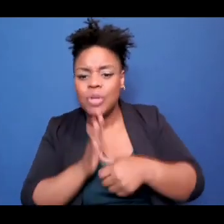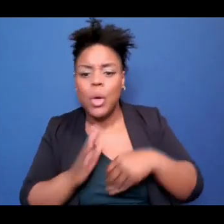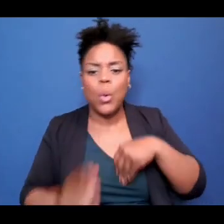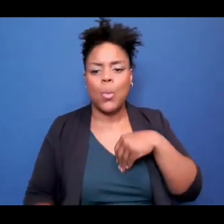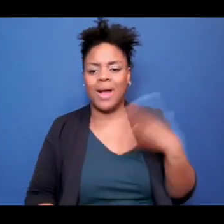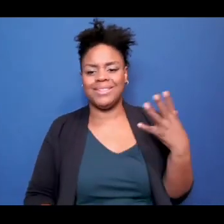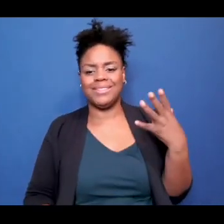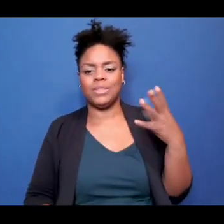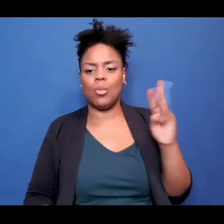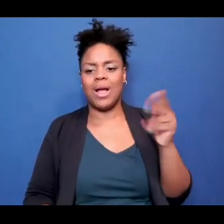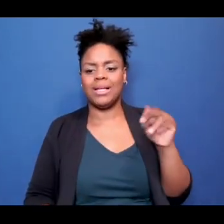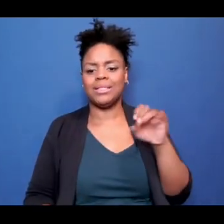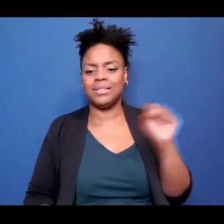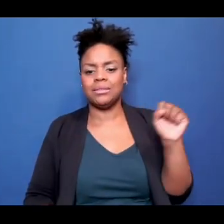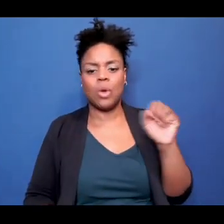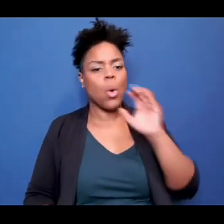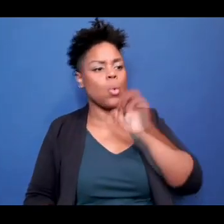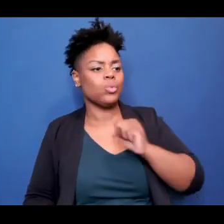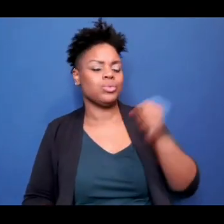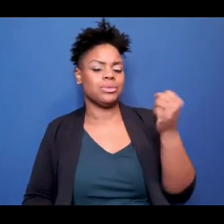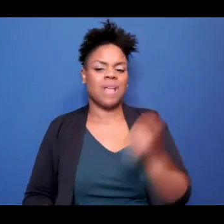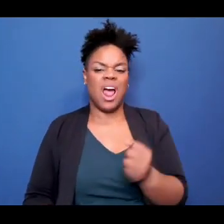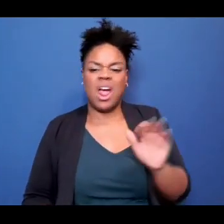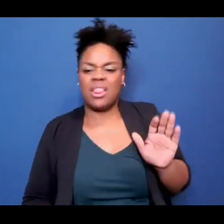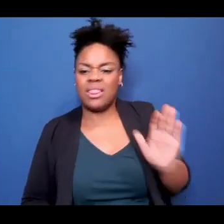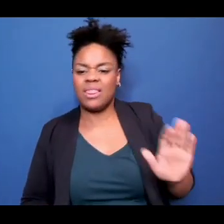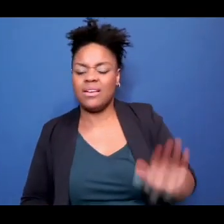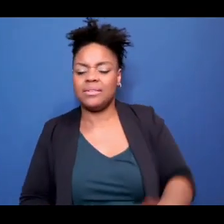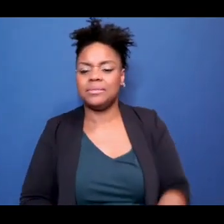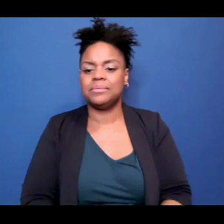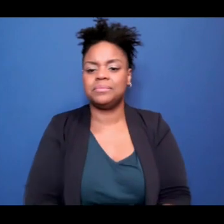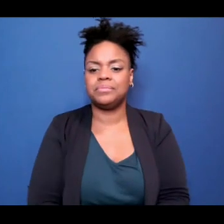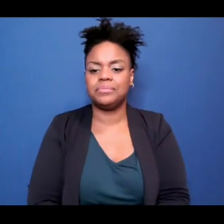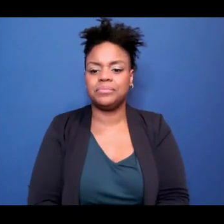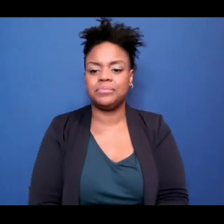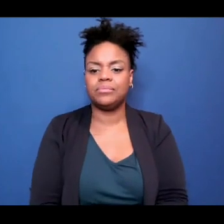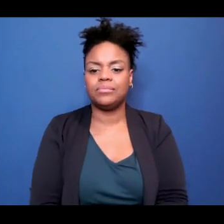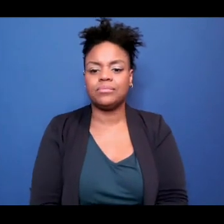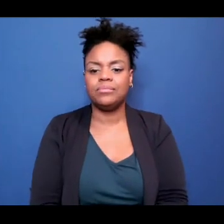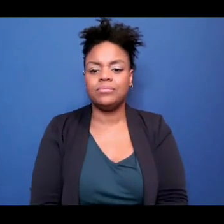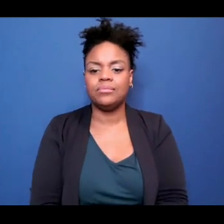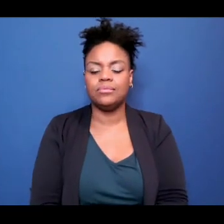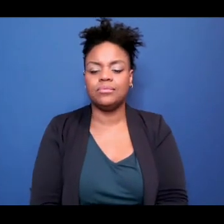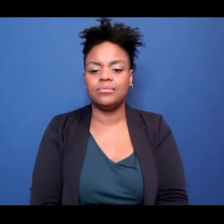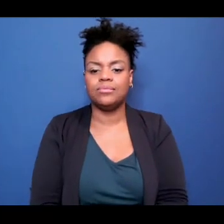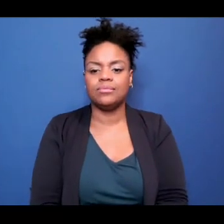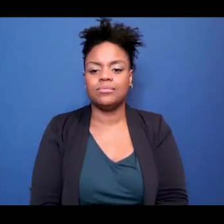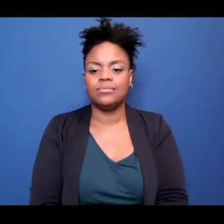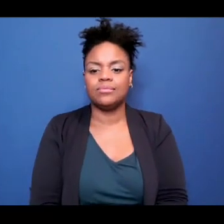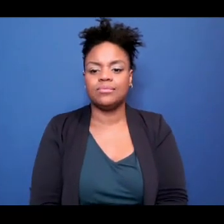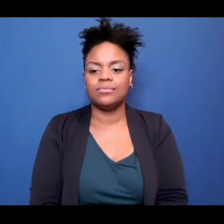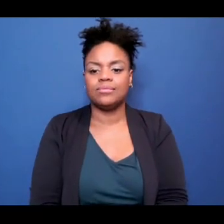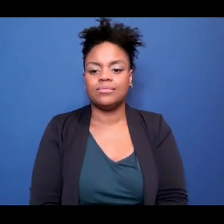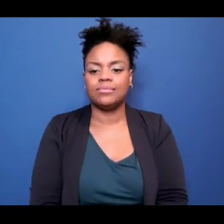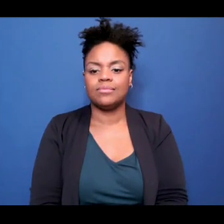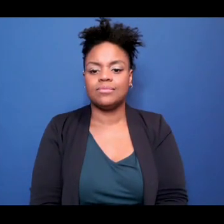REINFORCEMENT OF THEIR WHITENESS IN THE NOSTALGIC FRAMEWORK. OLD SOUTH. NEXT SLIDE.